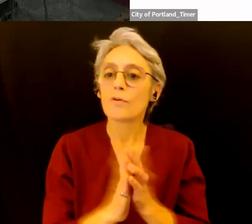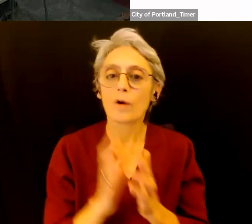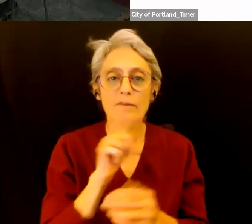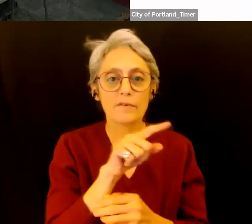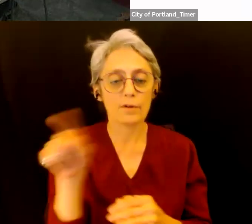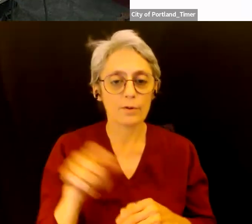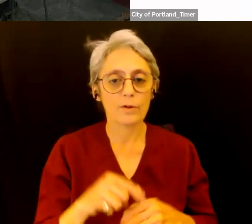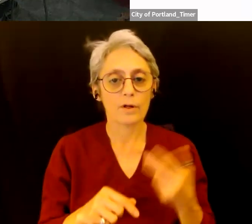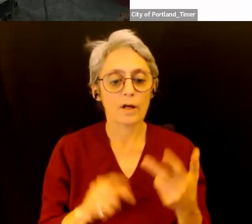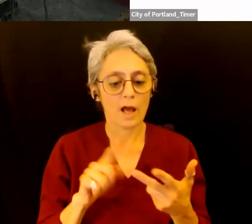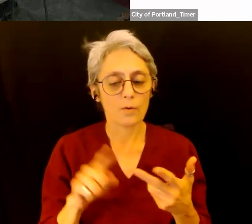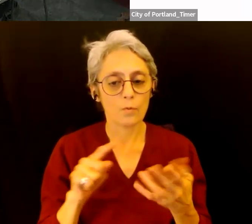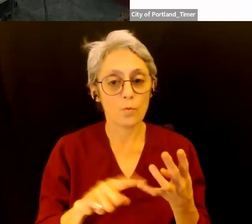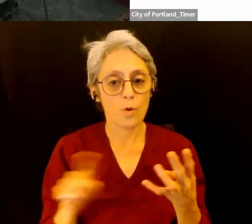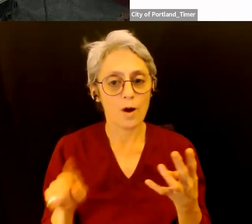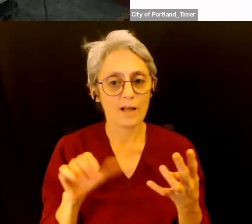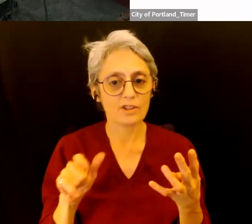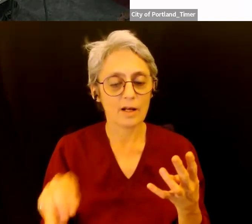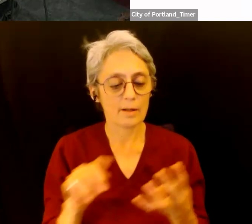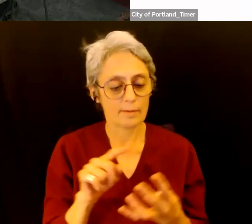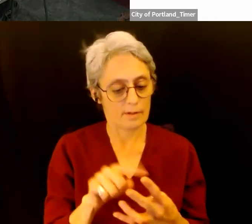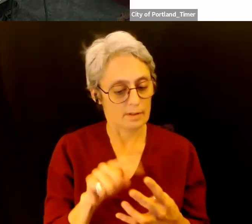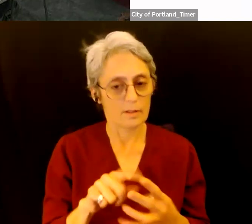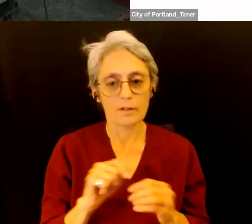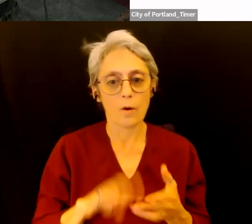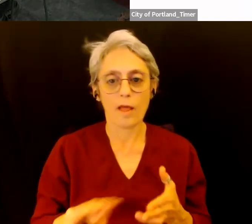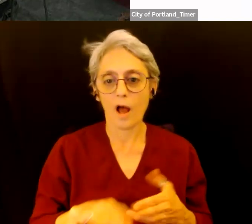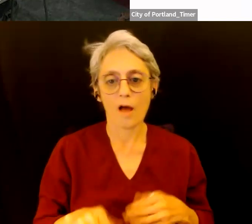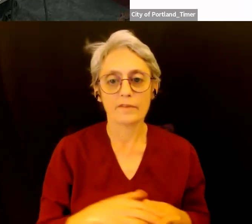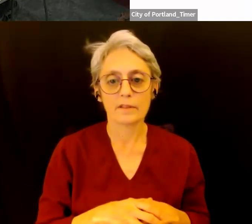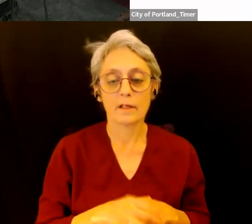One action item. Number one. No layoffs. No layoffs.